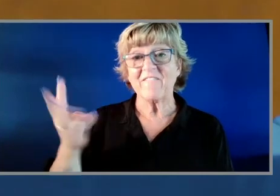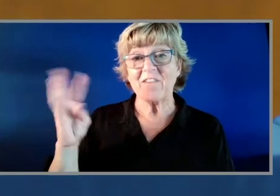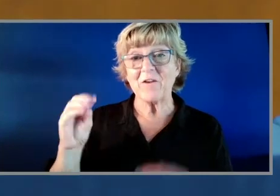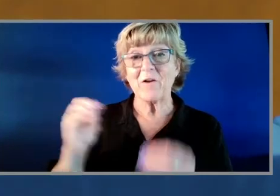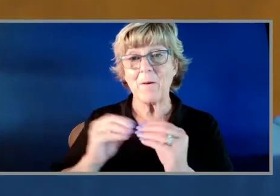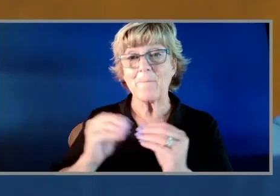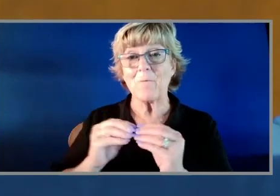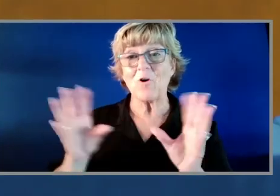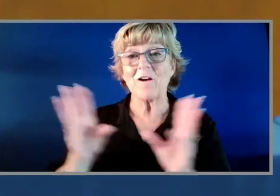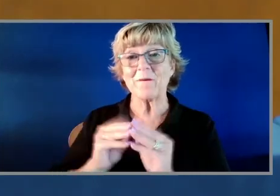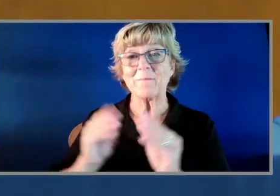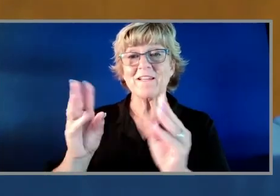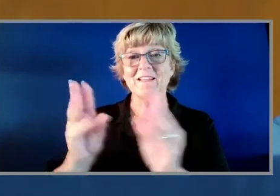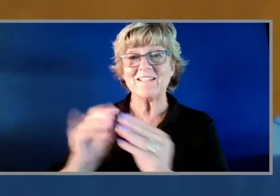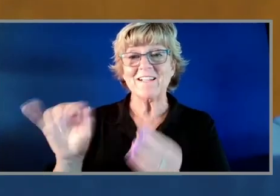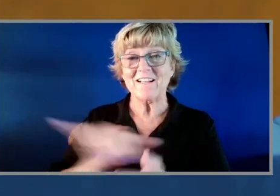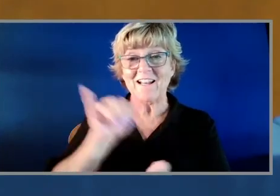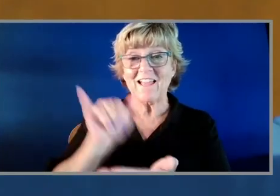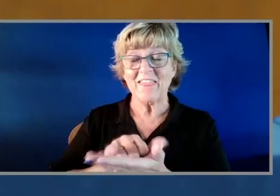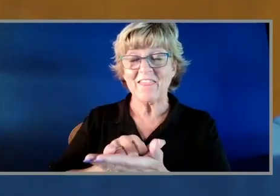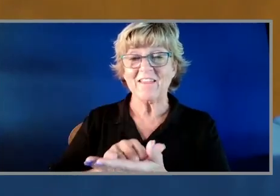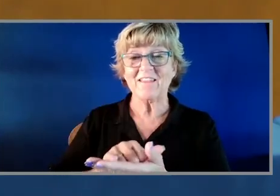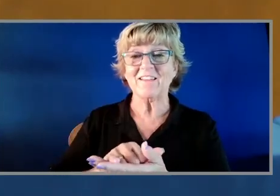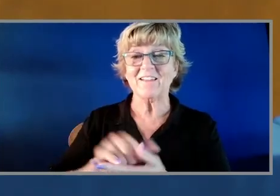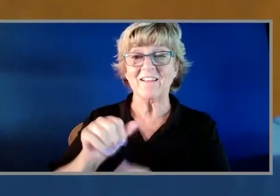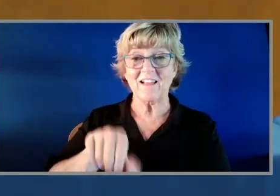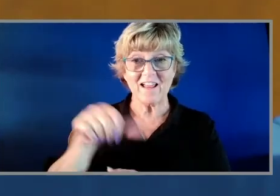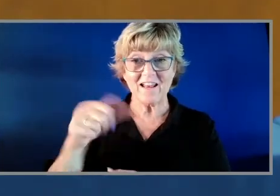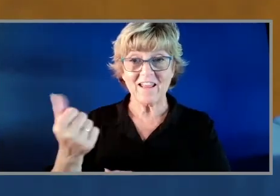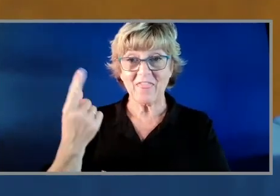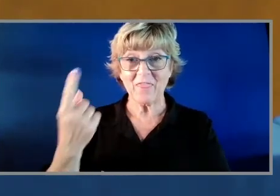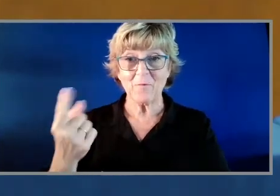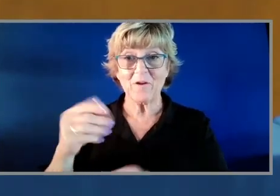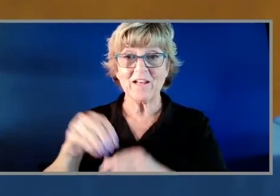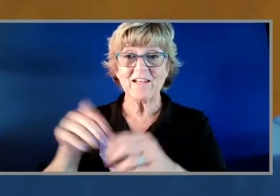Studio: No, I just would note that again there's you know there's a couple more workshops, you have to come in this format,